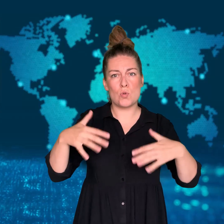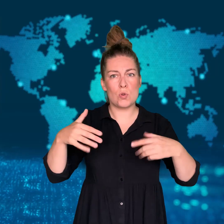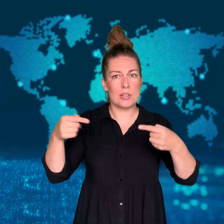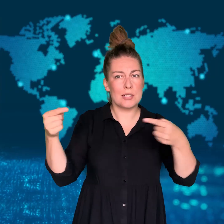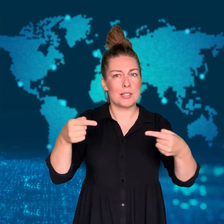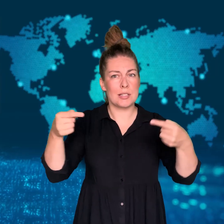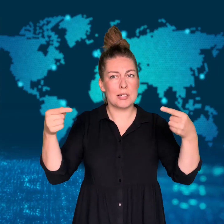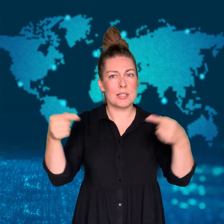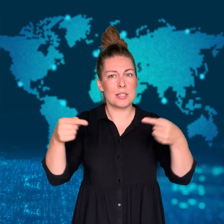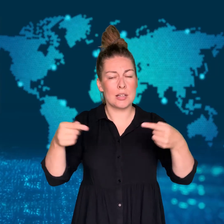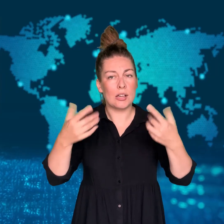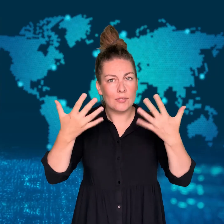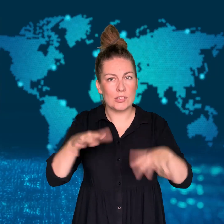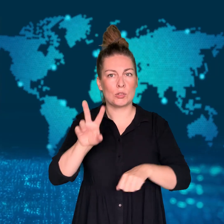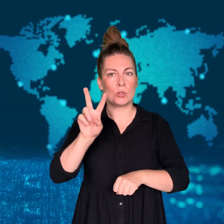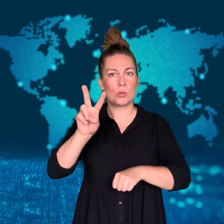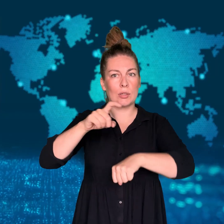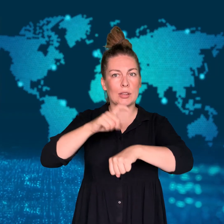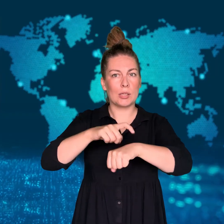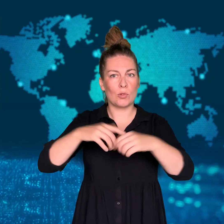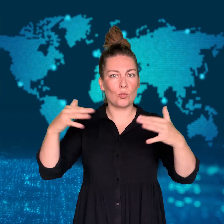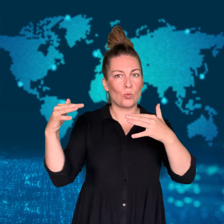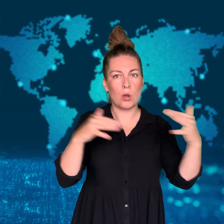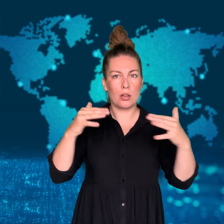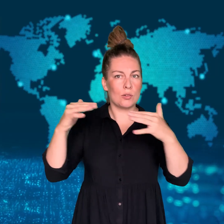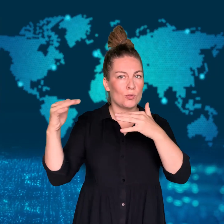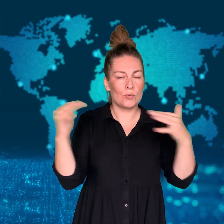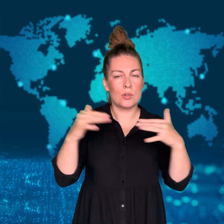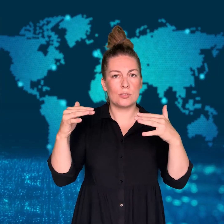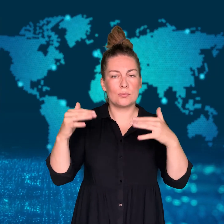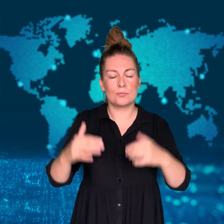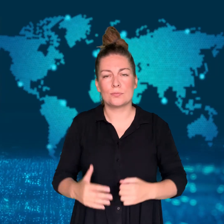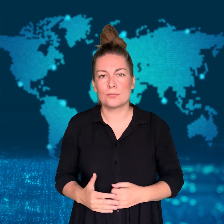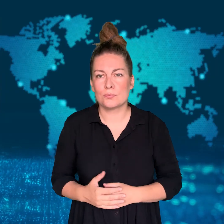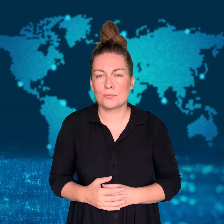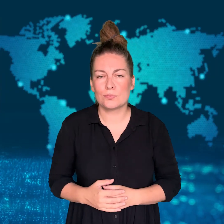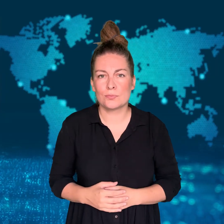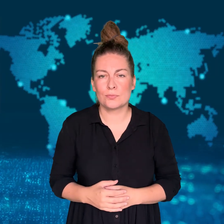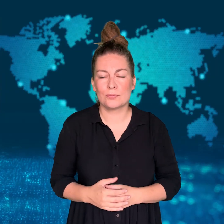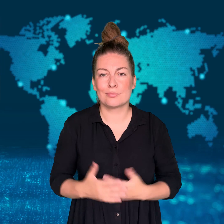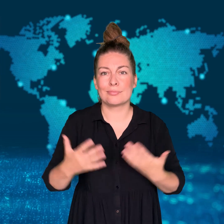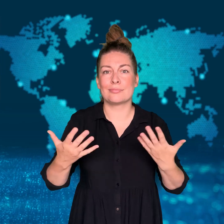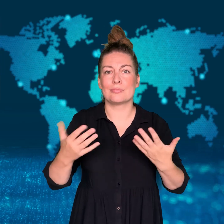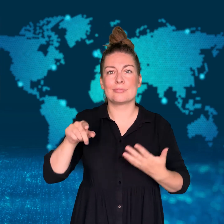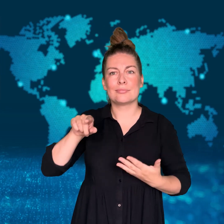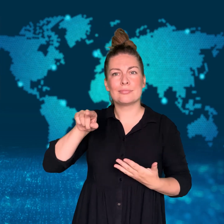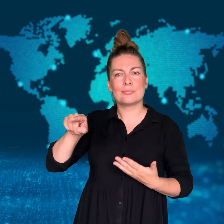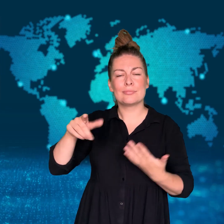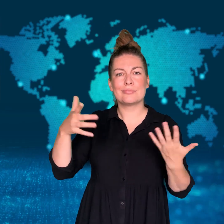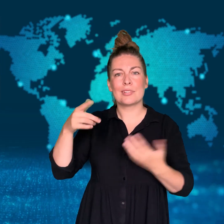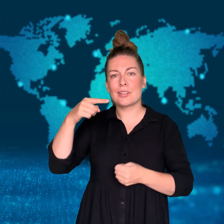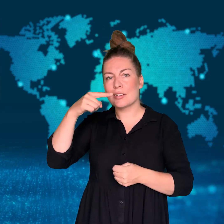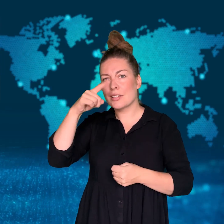a result of a lightning operation.